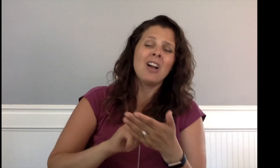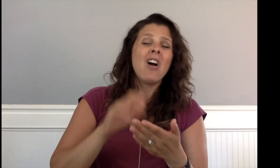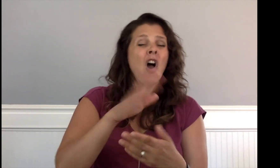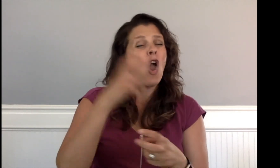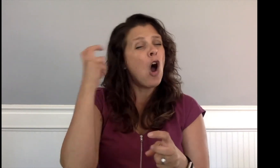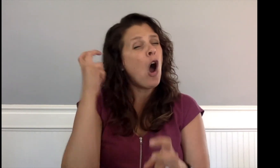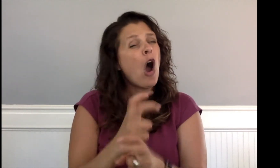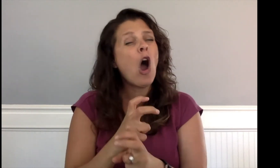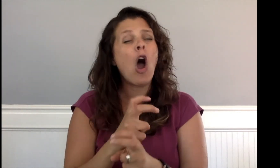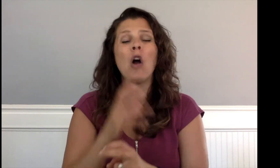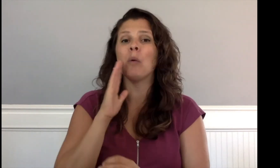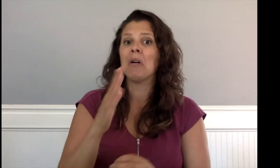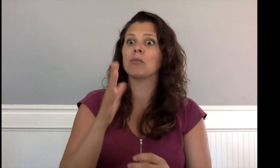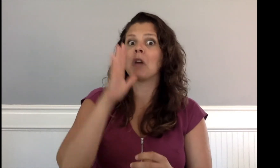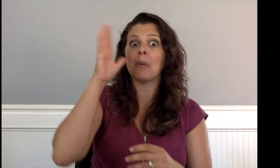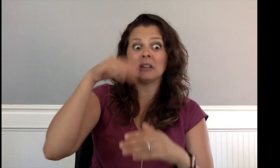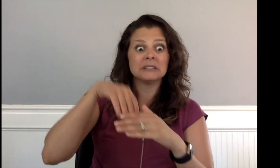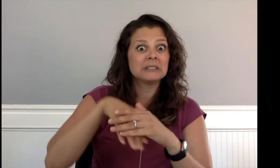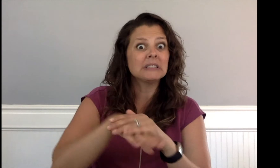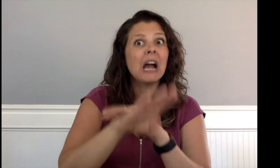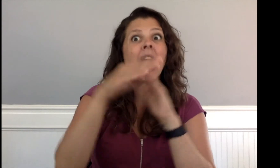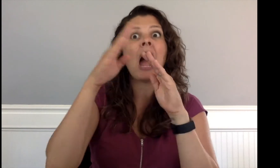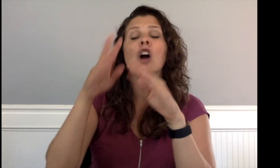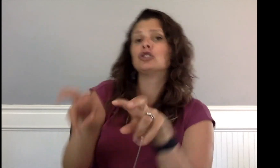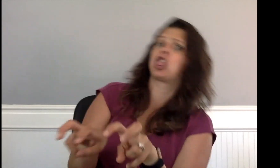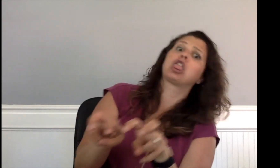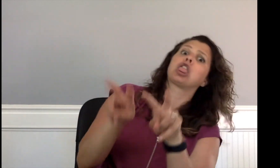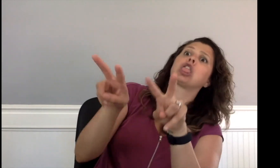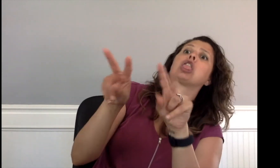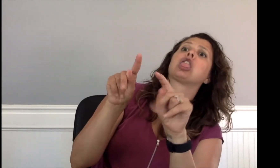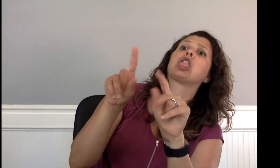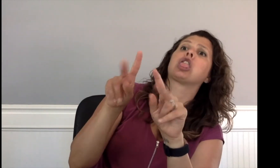"The hardest part will be getting my grandparents away